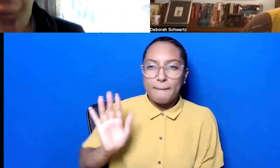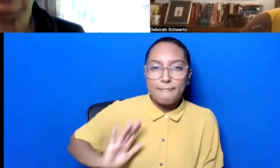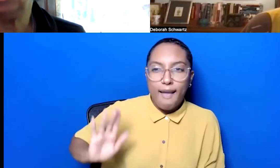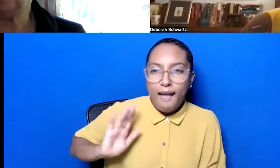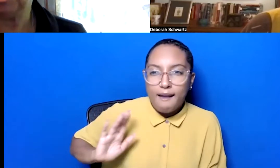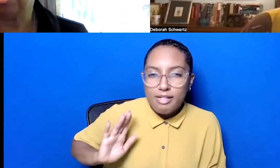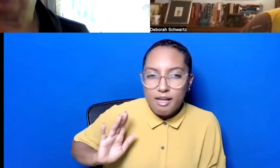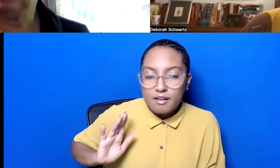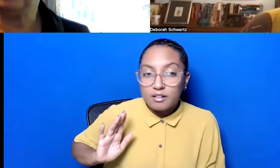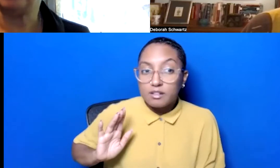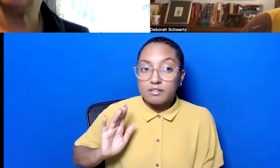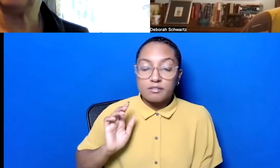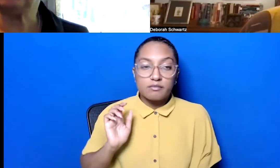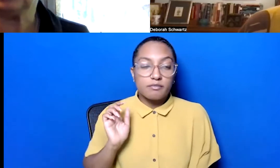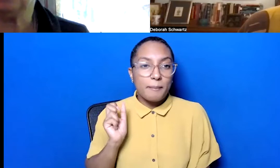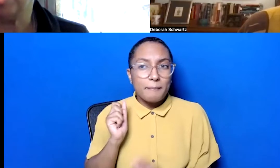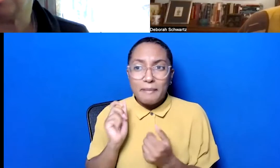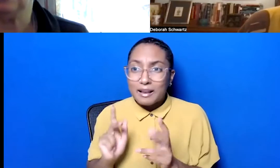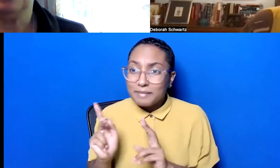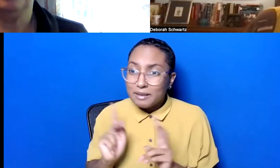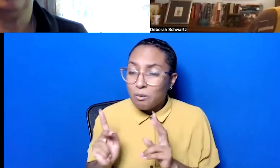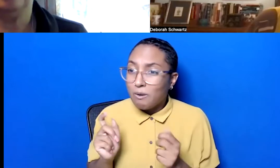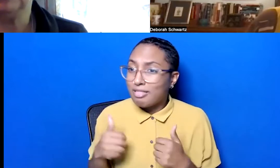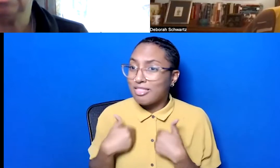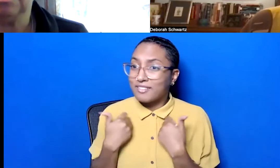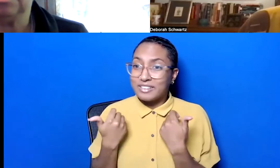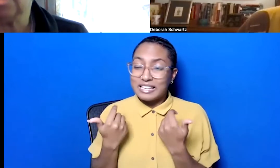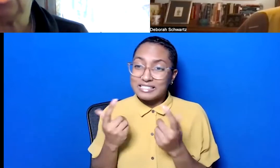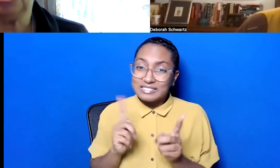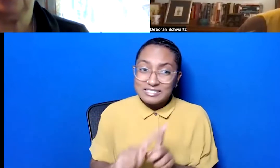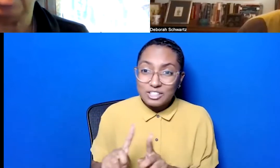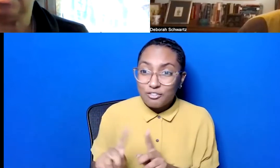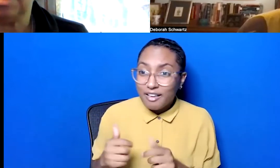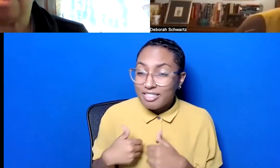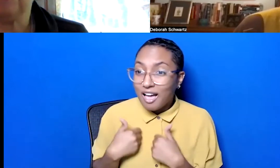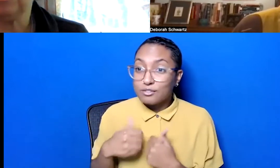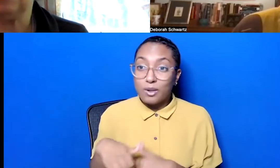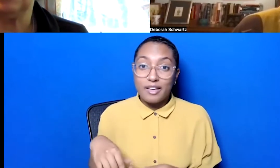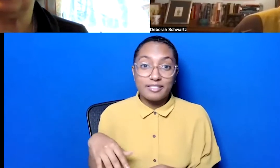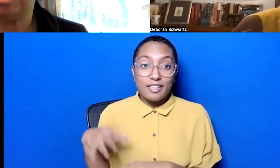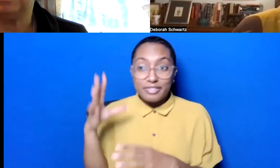cheek by jowl that were different you had the Dutch, you had the Africans, you had